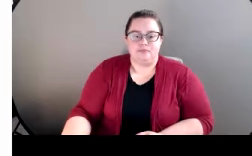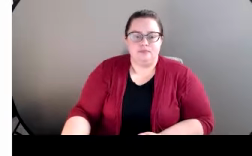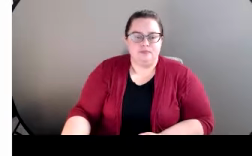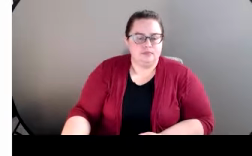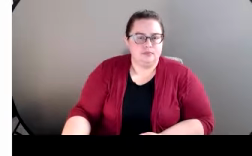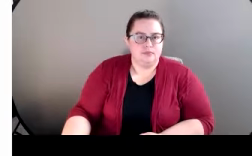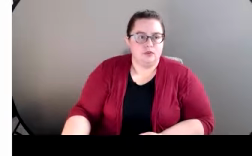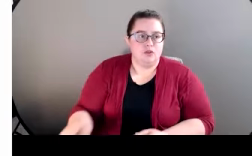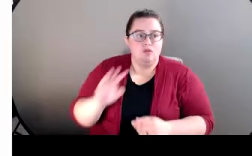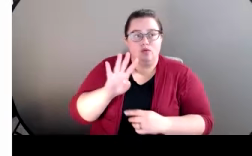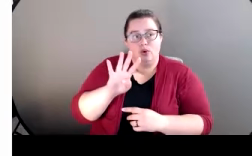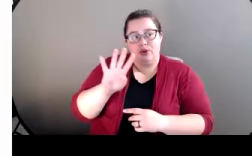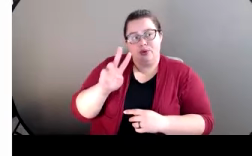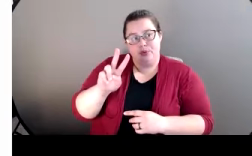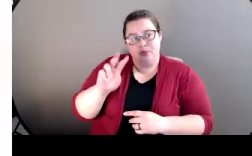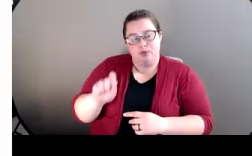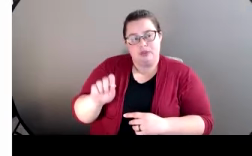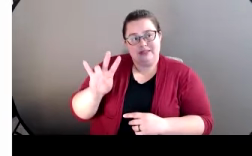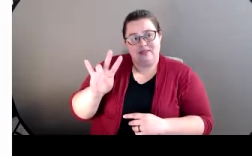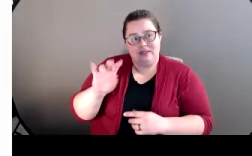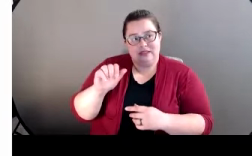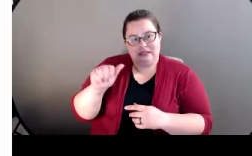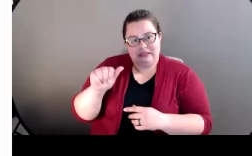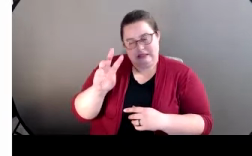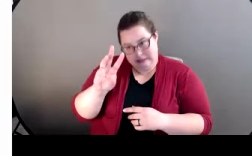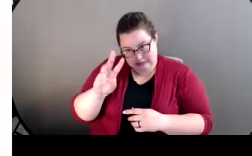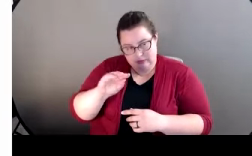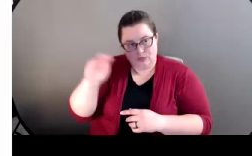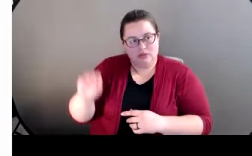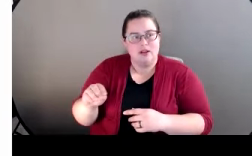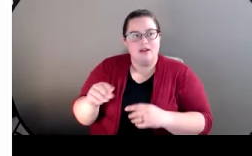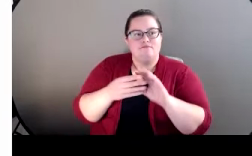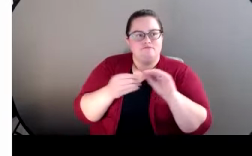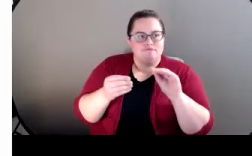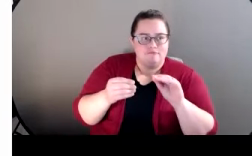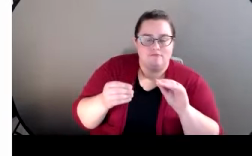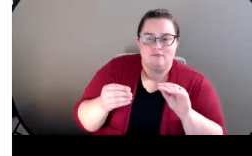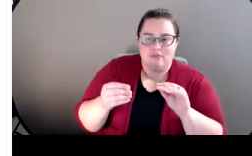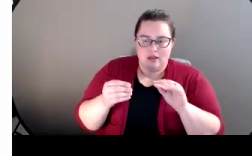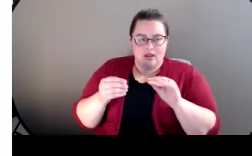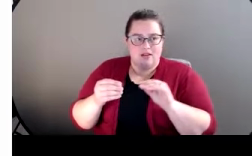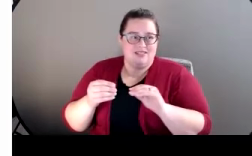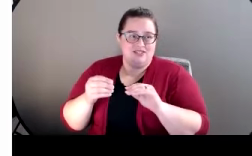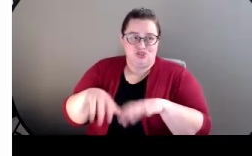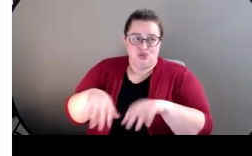said that they took fewer courses because of the cost of textbooks. About 40% said that they're